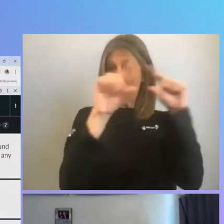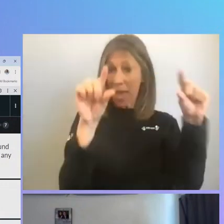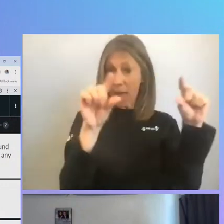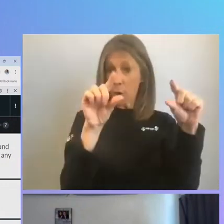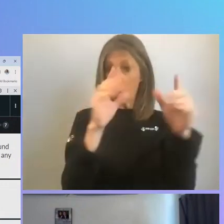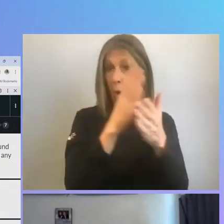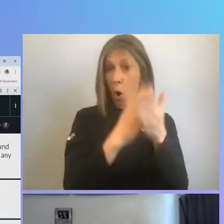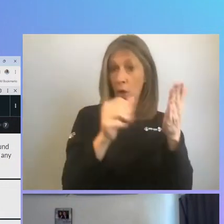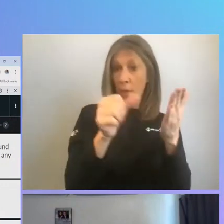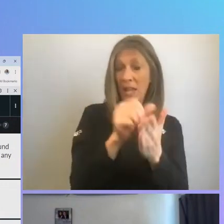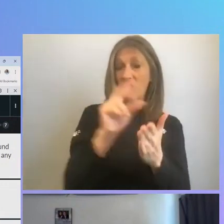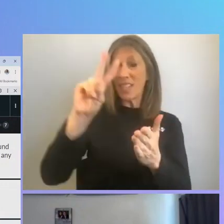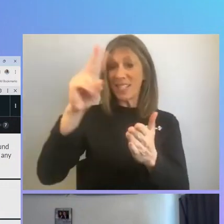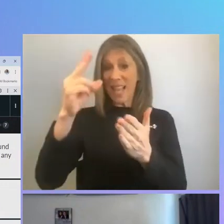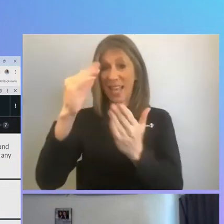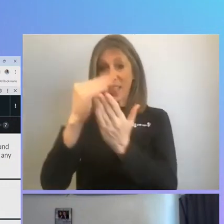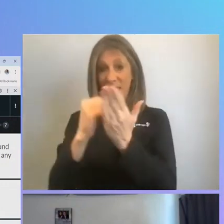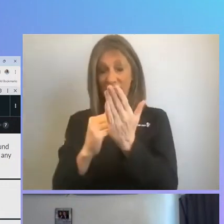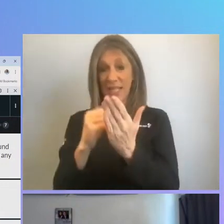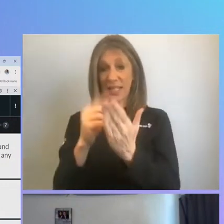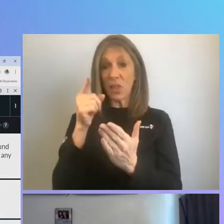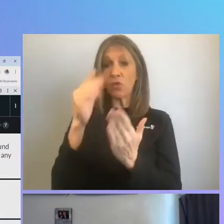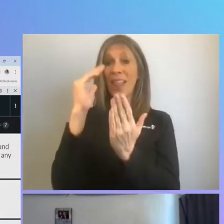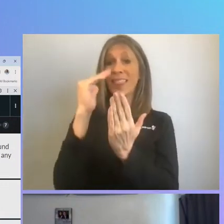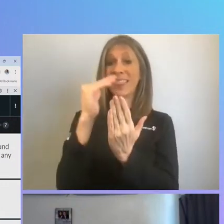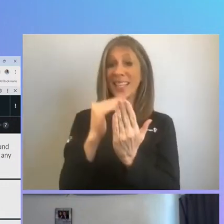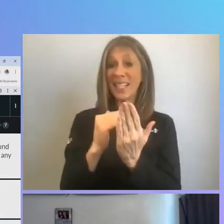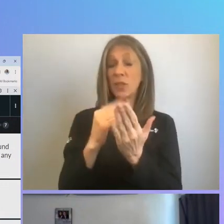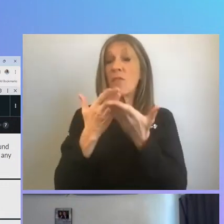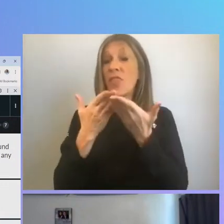and the second list is. There is a list of items in the Yemenis